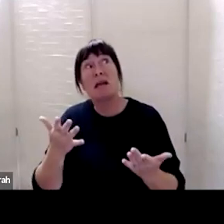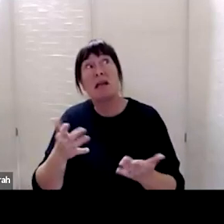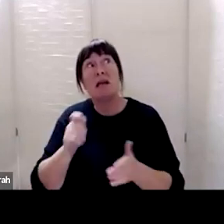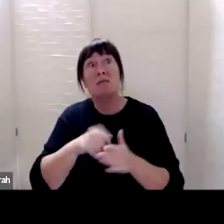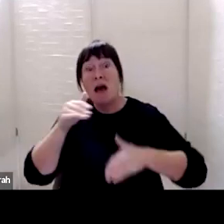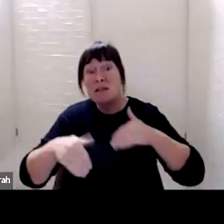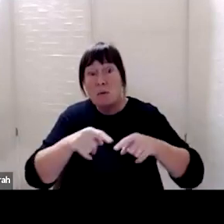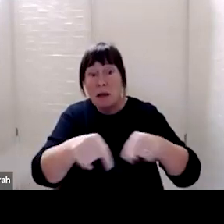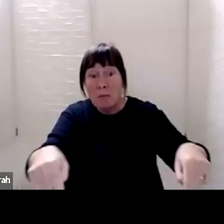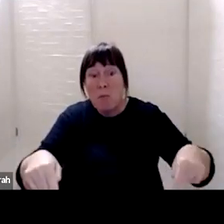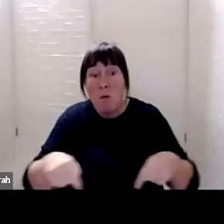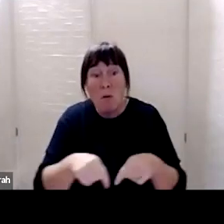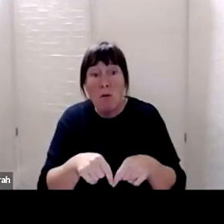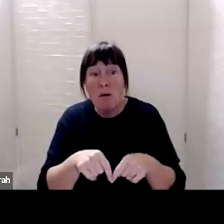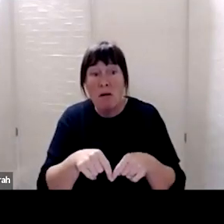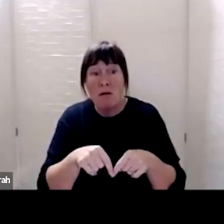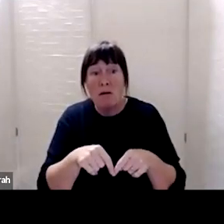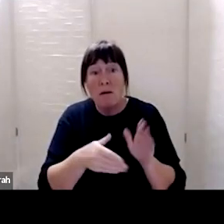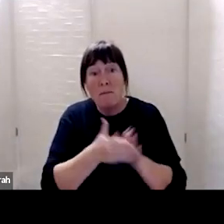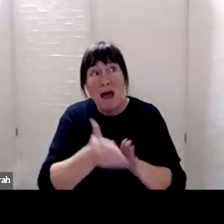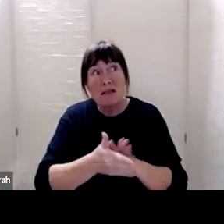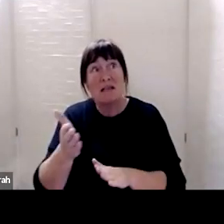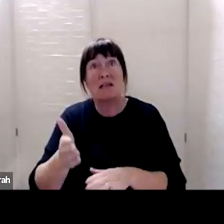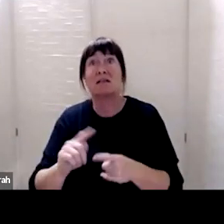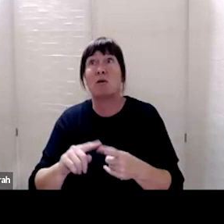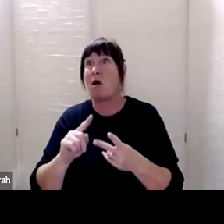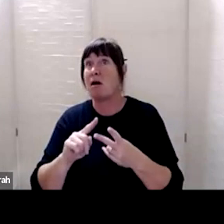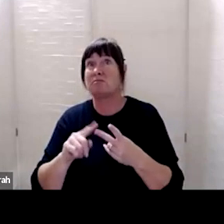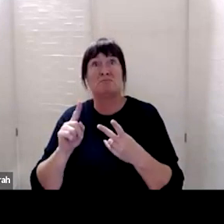As long as it meets their ultimate goals for their individual disabled person.